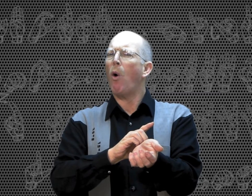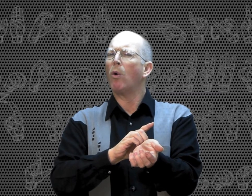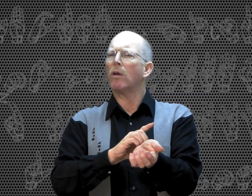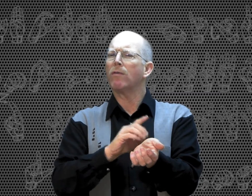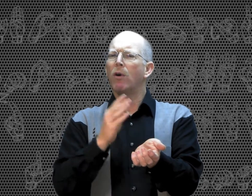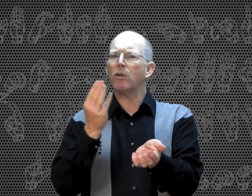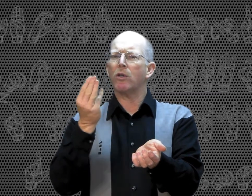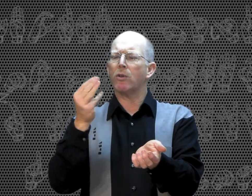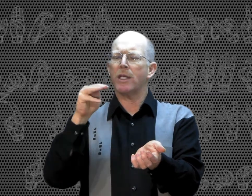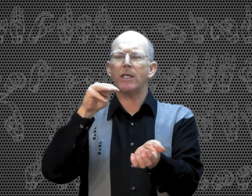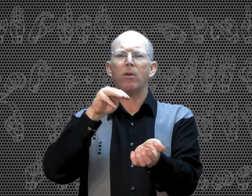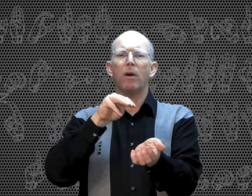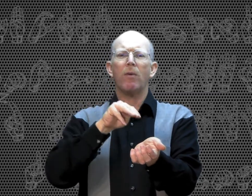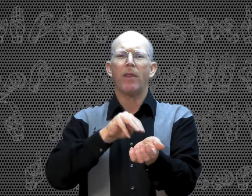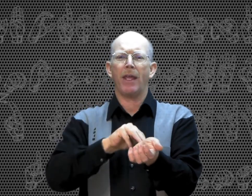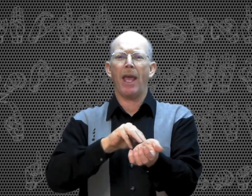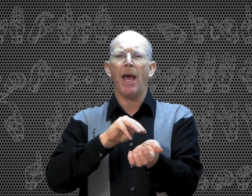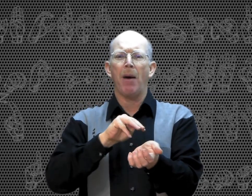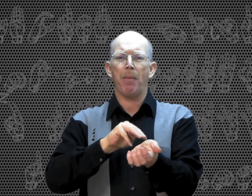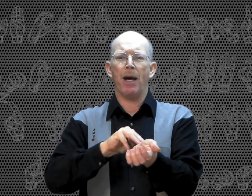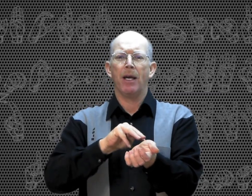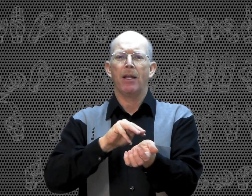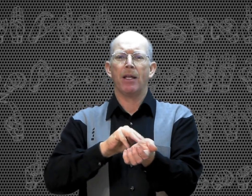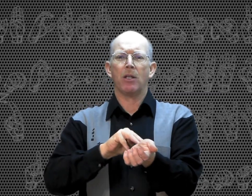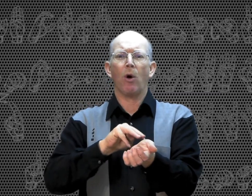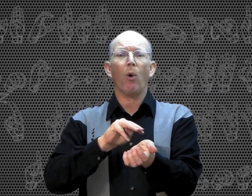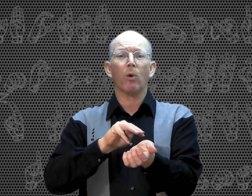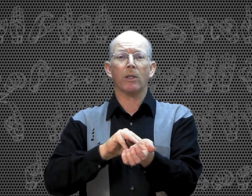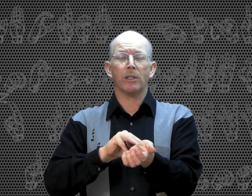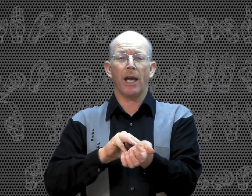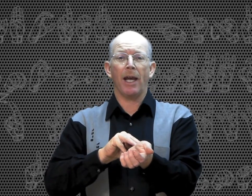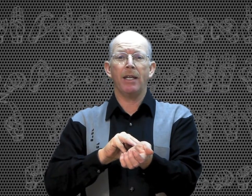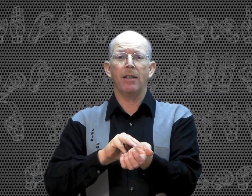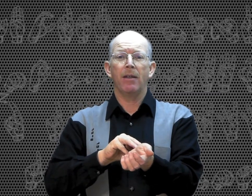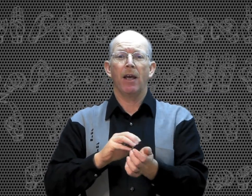Some older folks you will see do it with the M. It is an older sign.